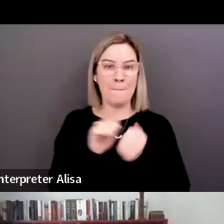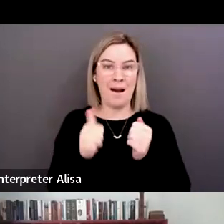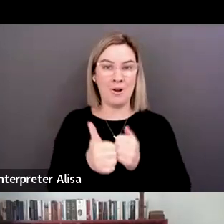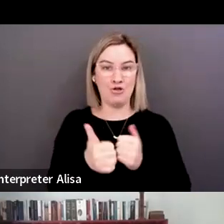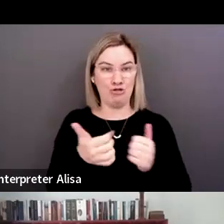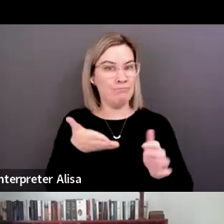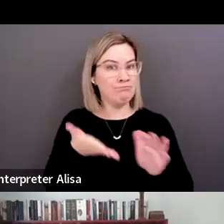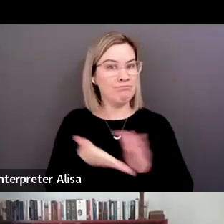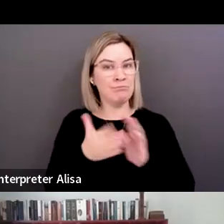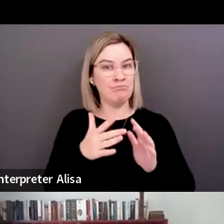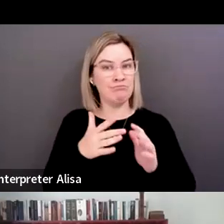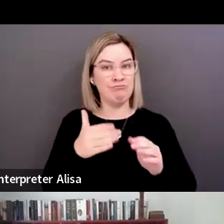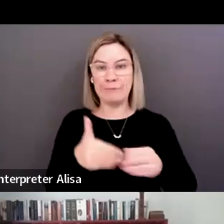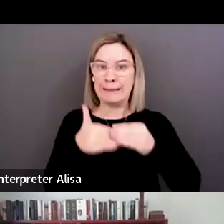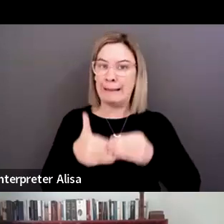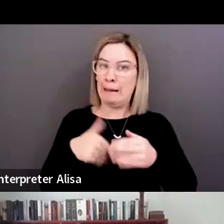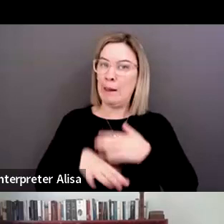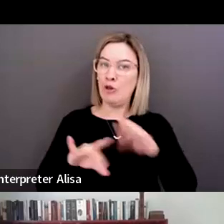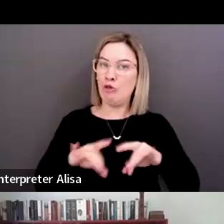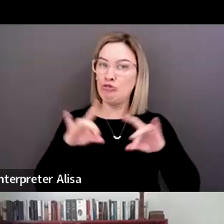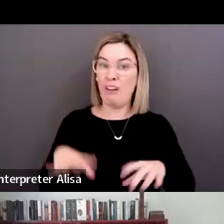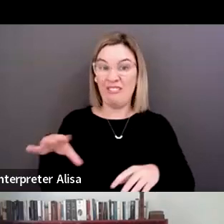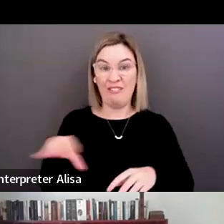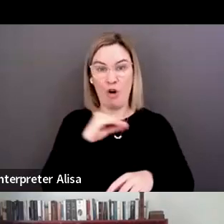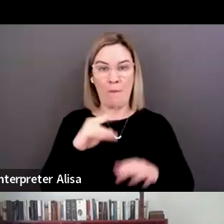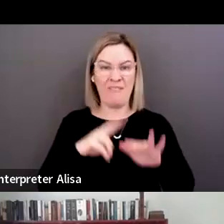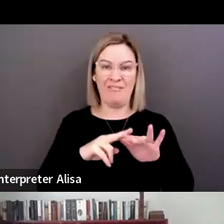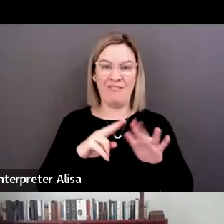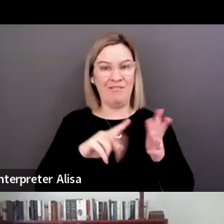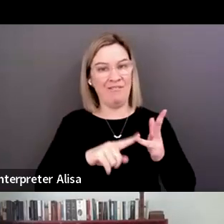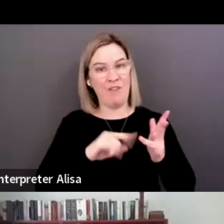coal, oil and gas in the arts." In the bad romance report, they identified